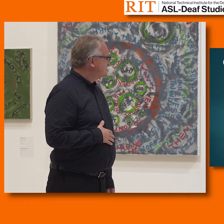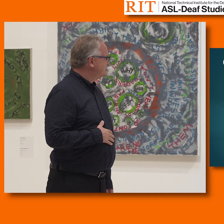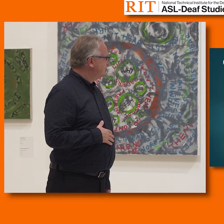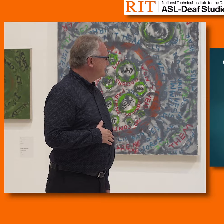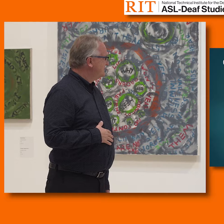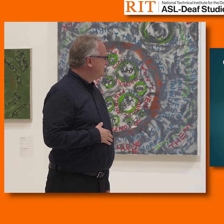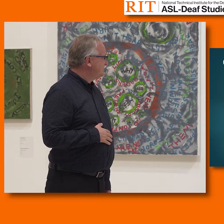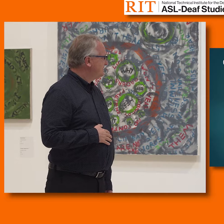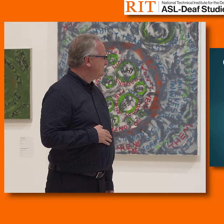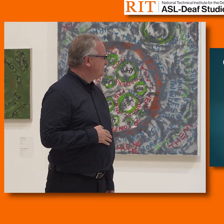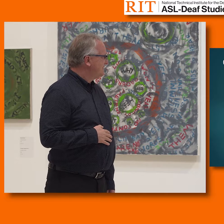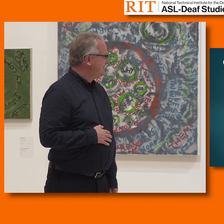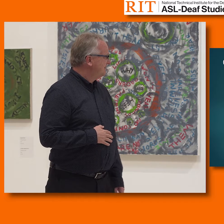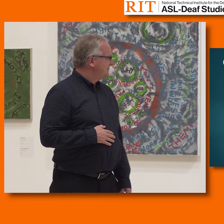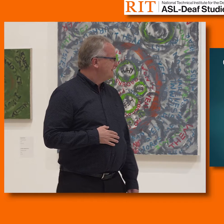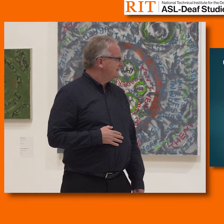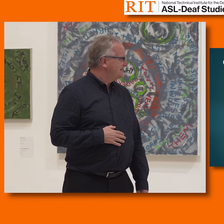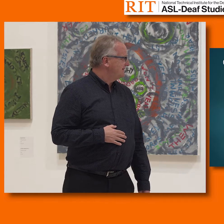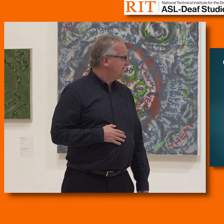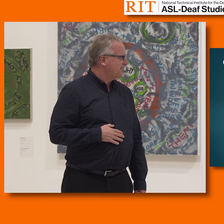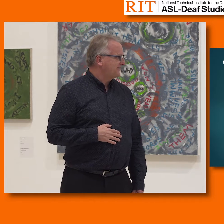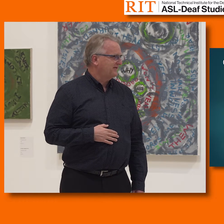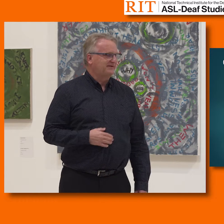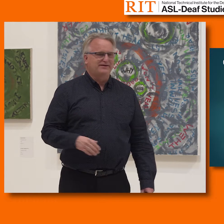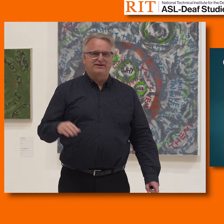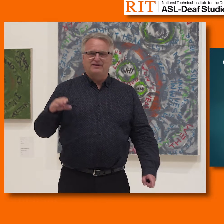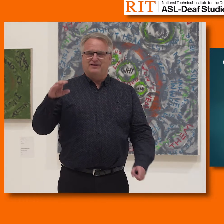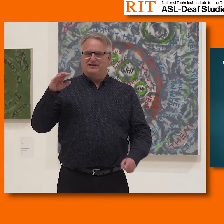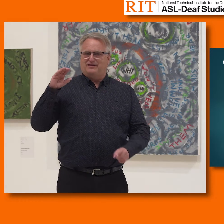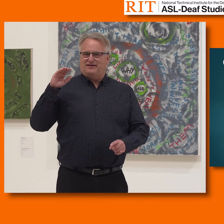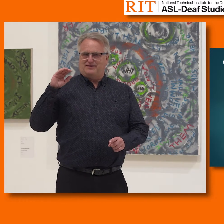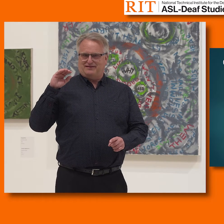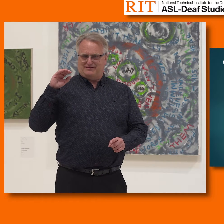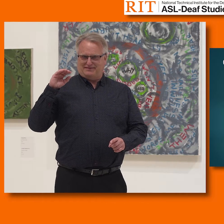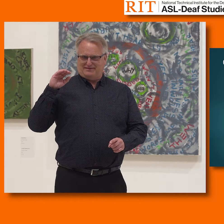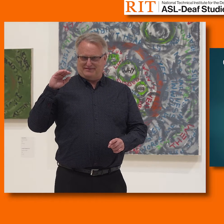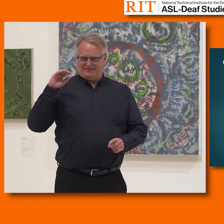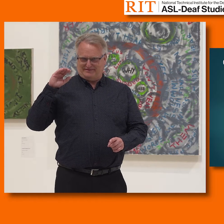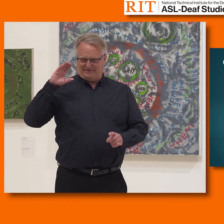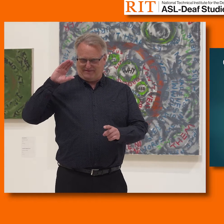And so, I call this a lab to pursue that type of work.